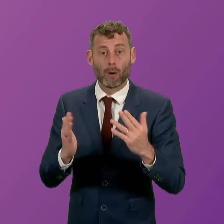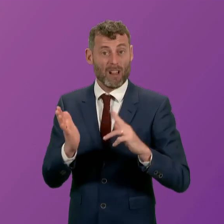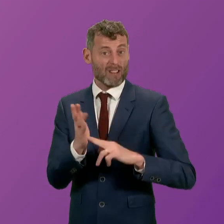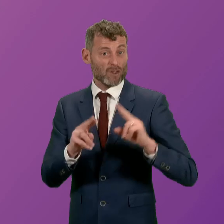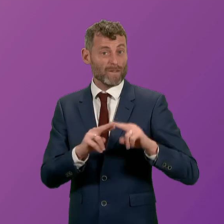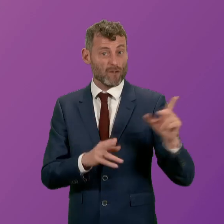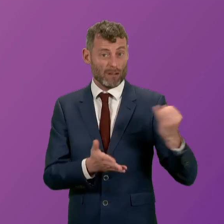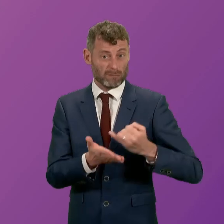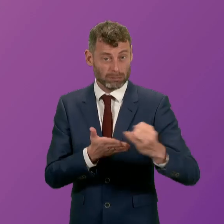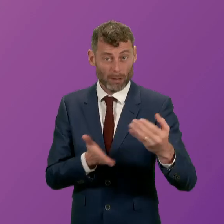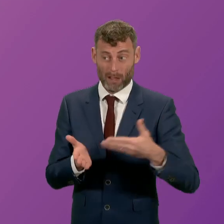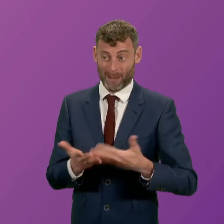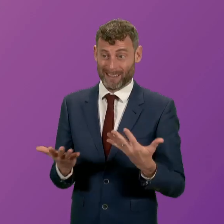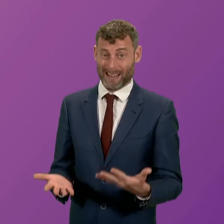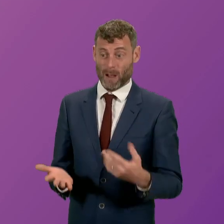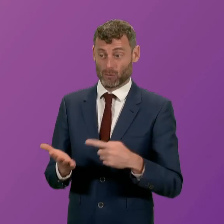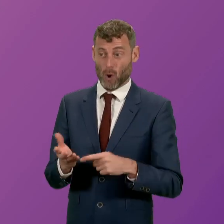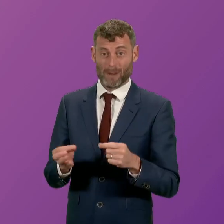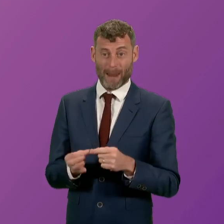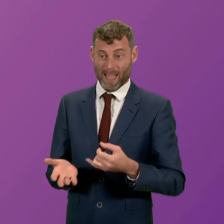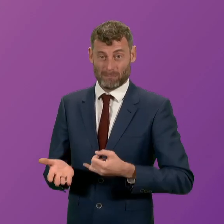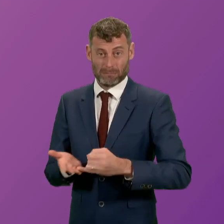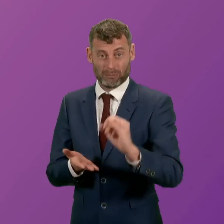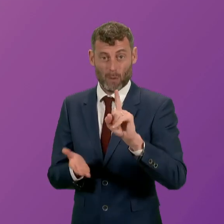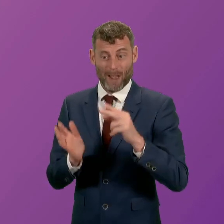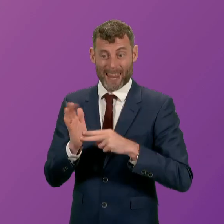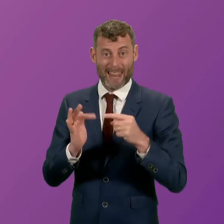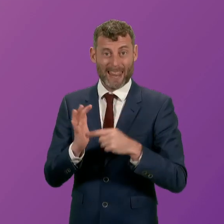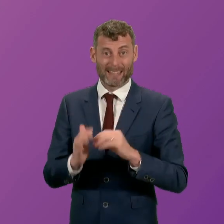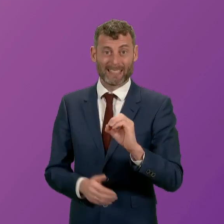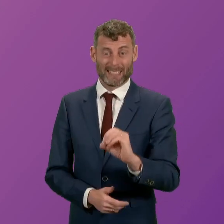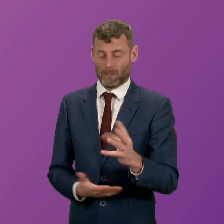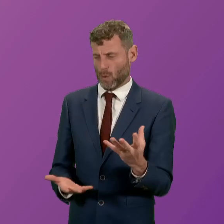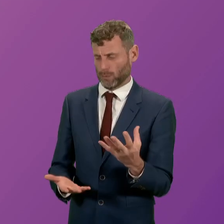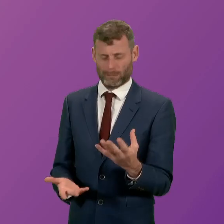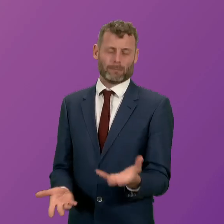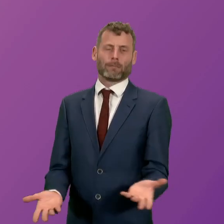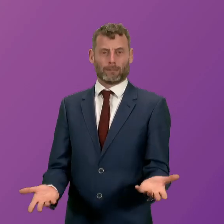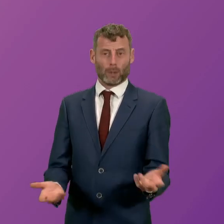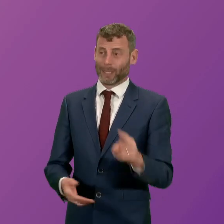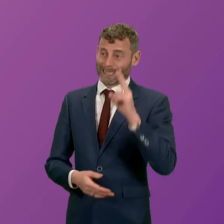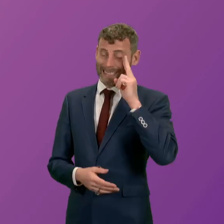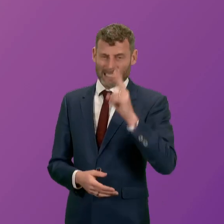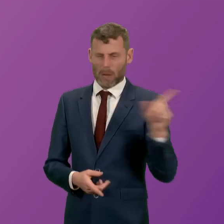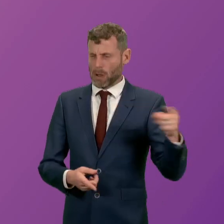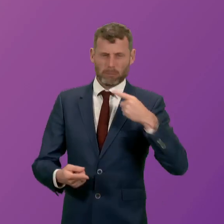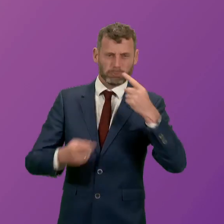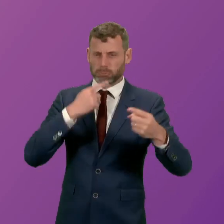First Minister share my concerns that the rise of this regressive anti-net zero agenda